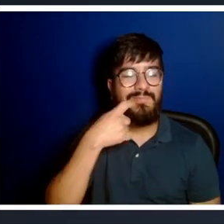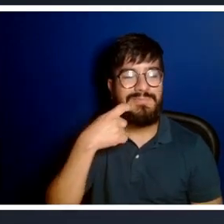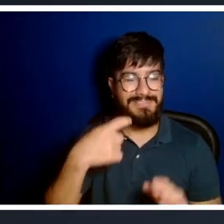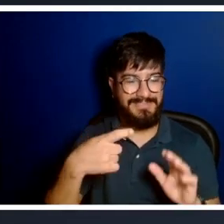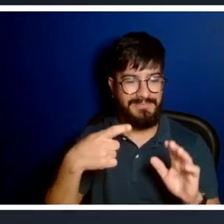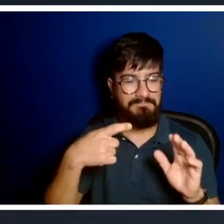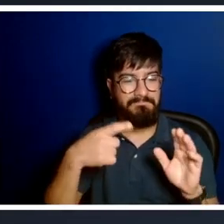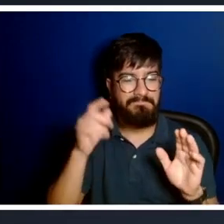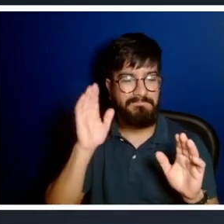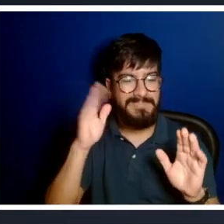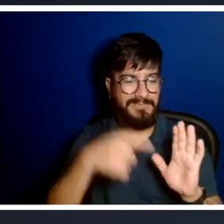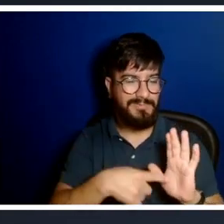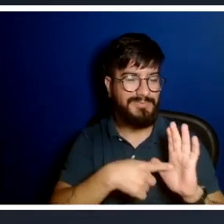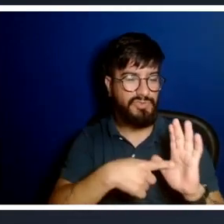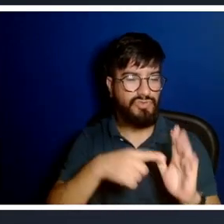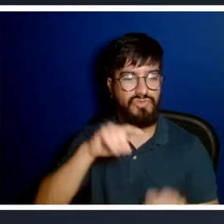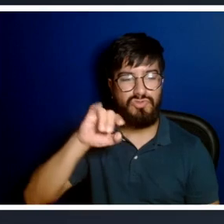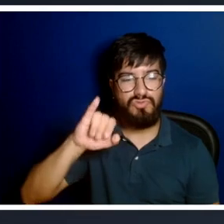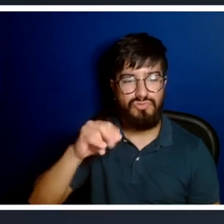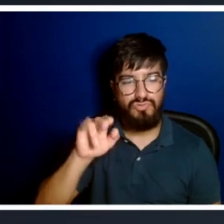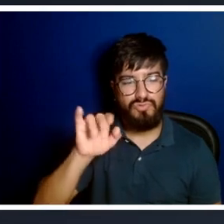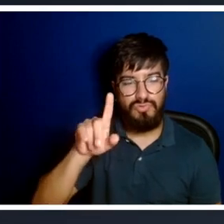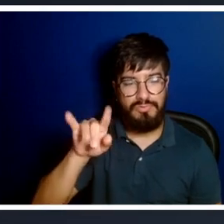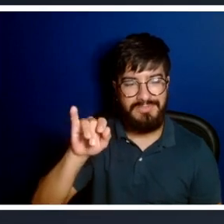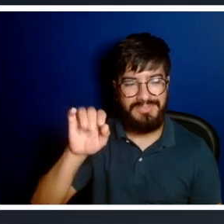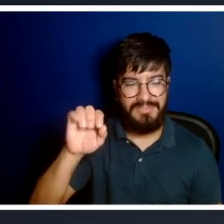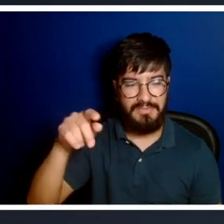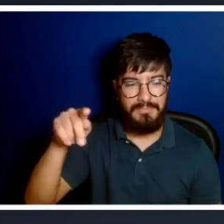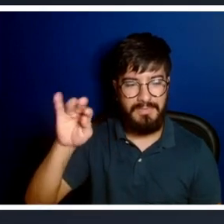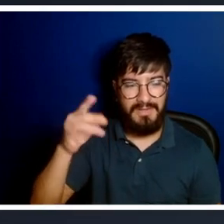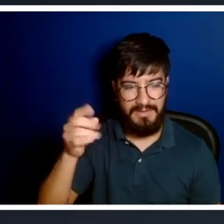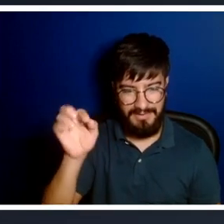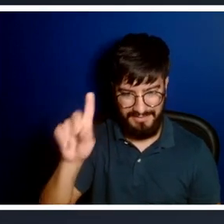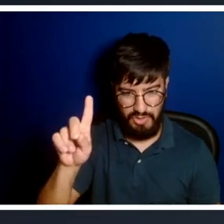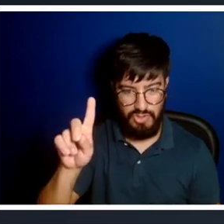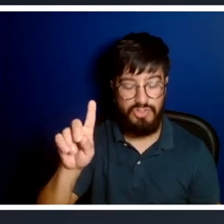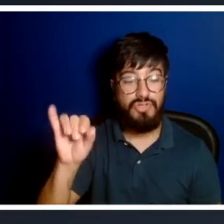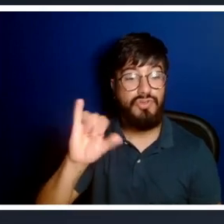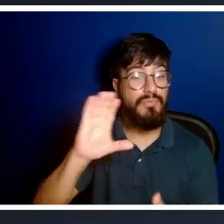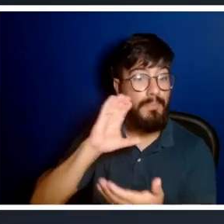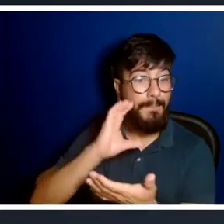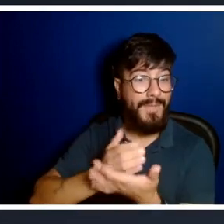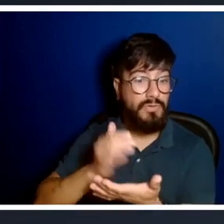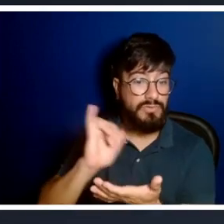Julie Packard, and she also -- her portrait is in the exhibition. And in the chat, we're going to